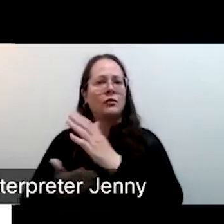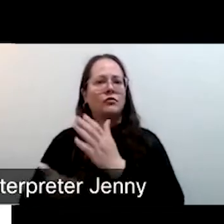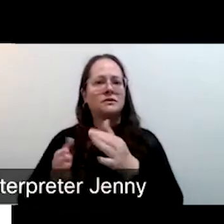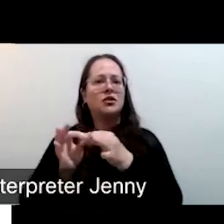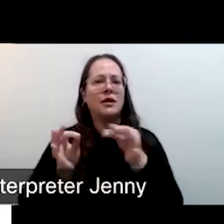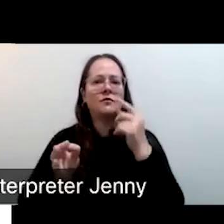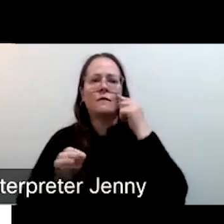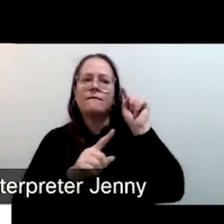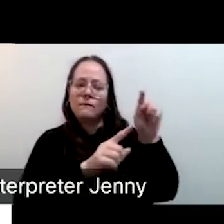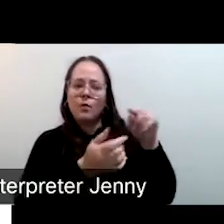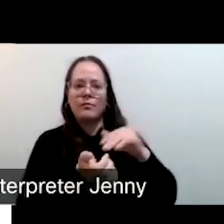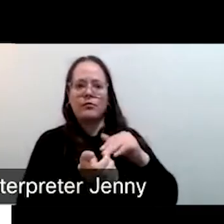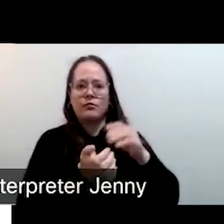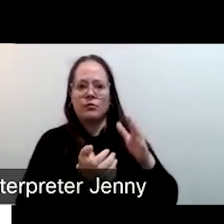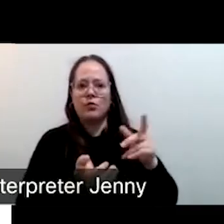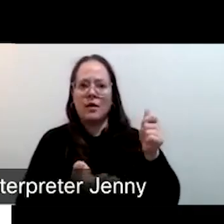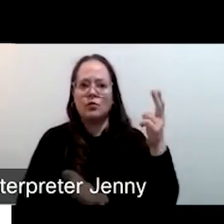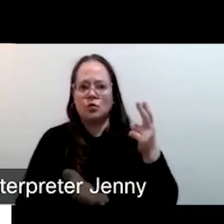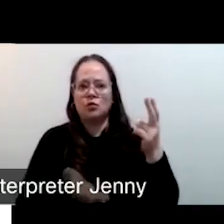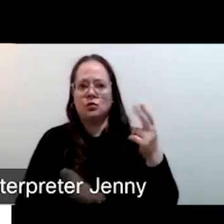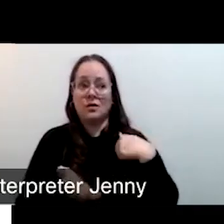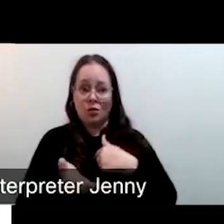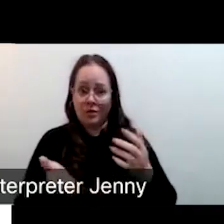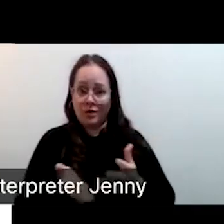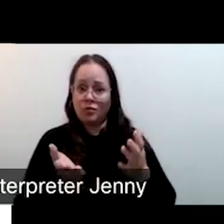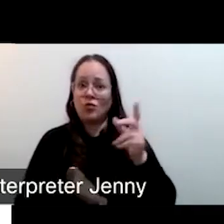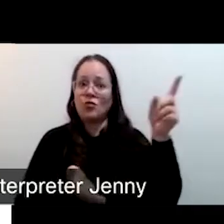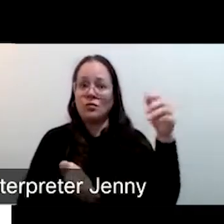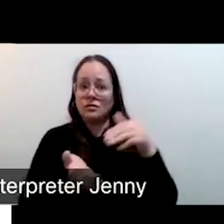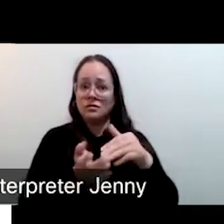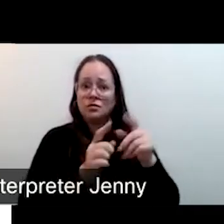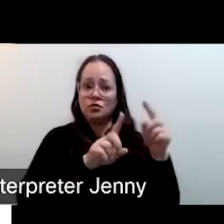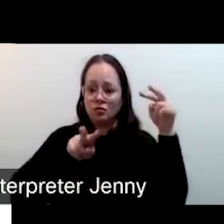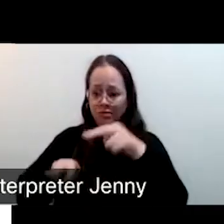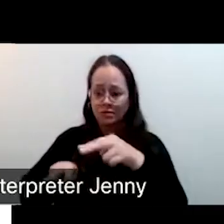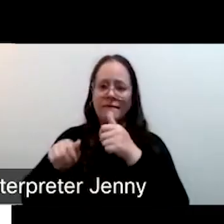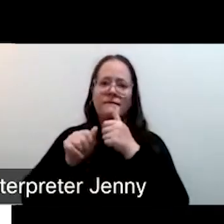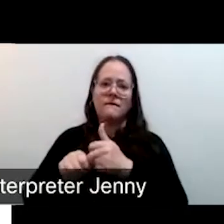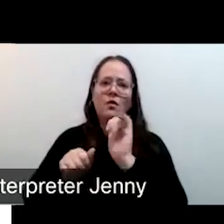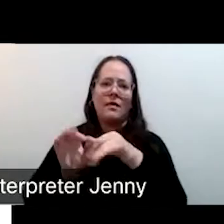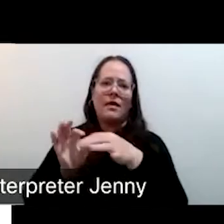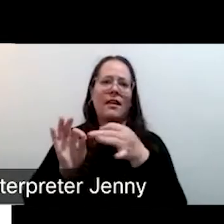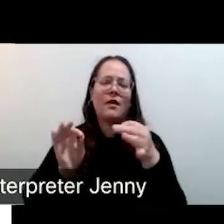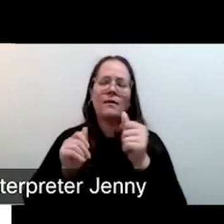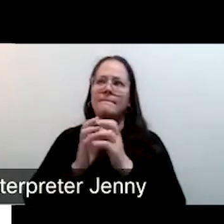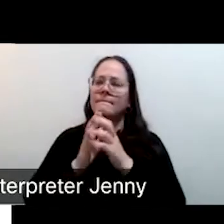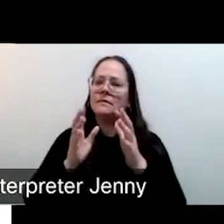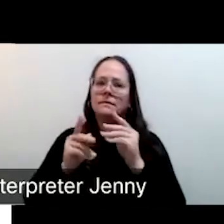can use, and we encourage certifying practitioners to follow this sample language as closely as possible.